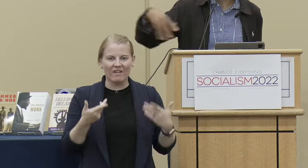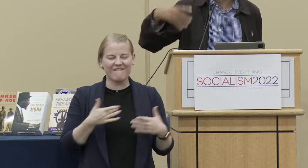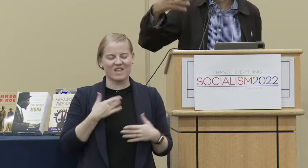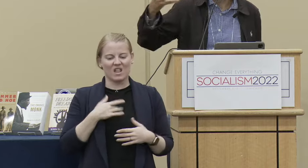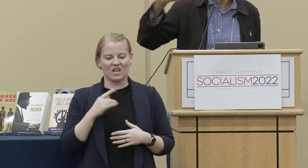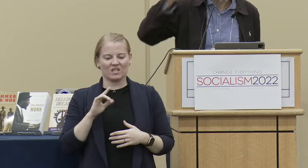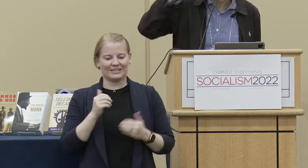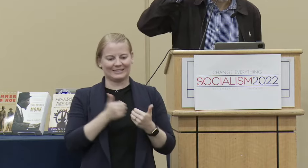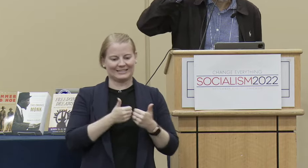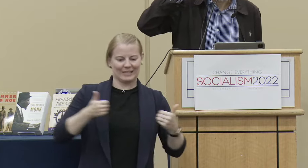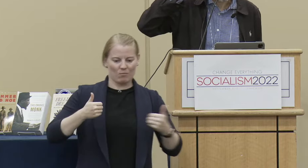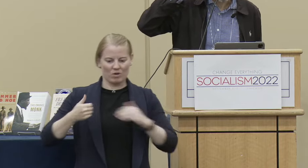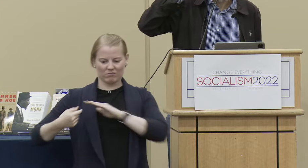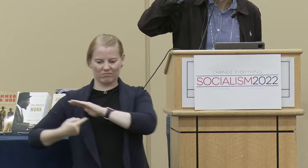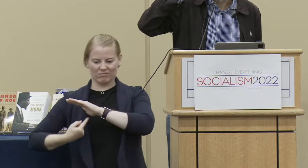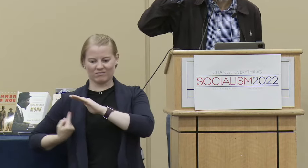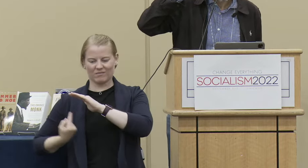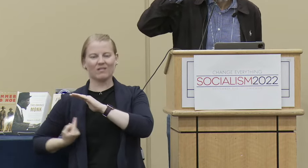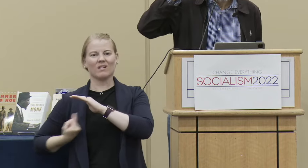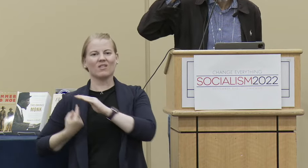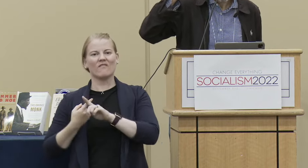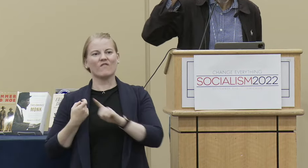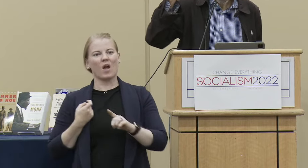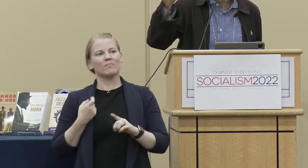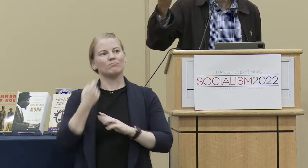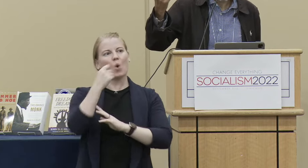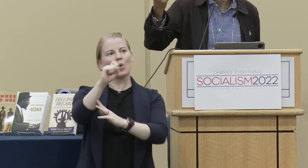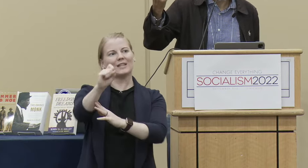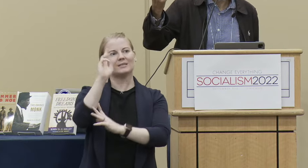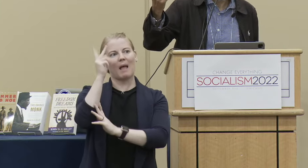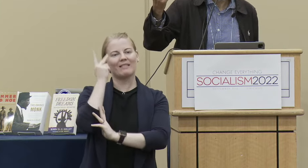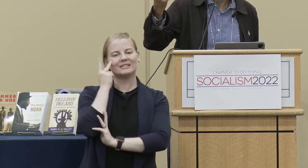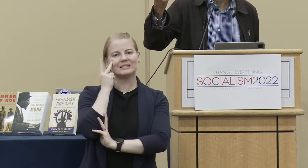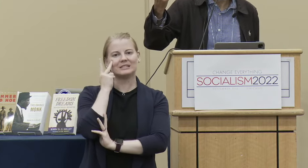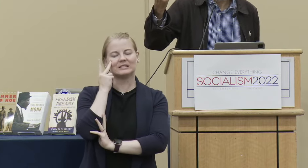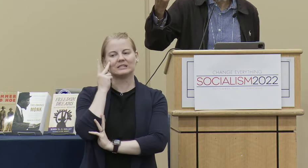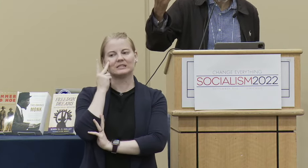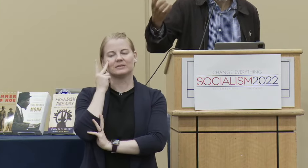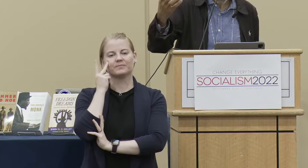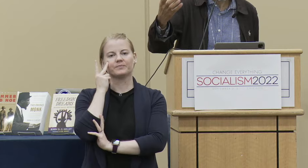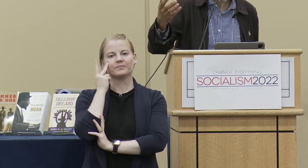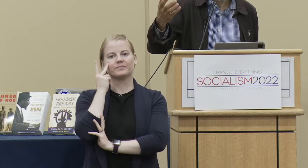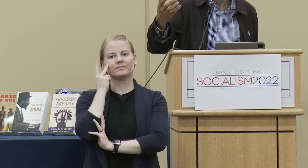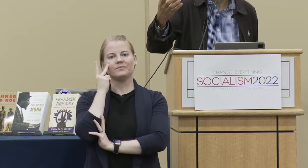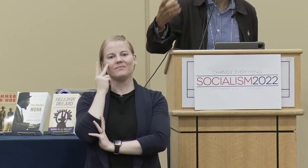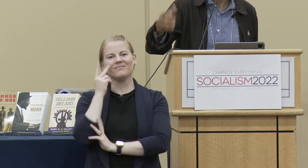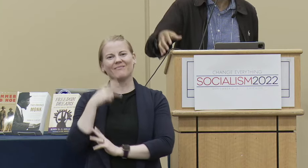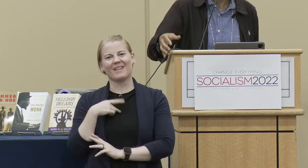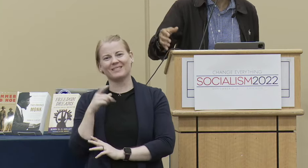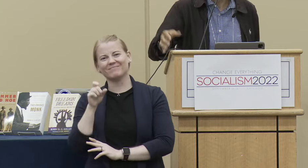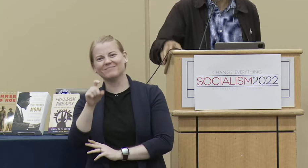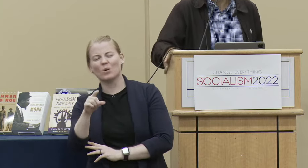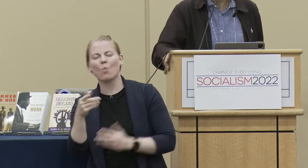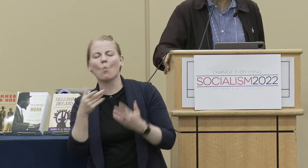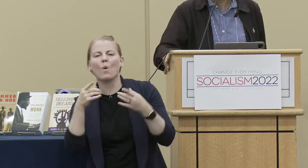original preface, I wrote about feeling alienated from the same-old protest politics . And I asked the question, what had